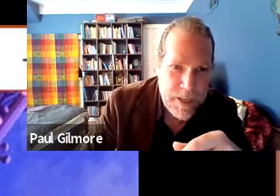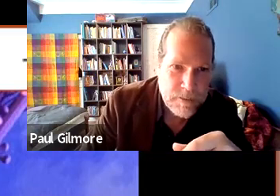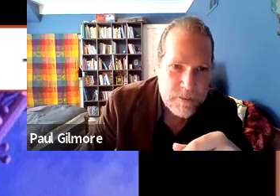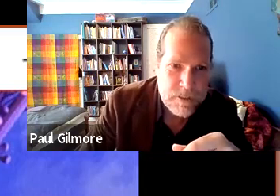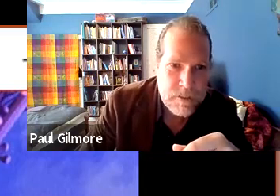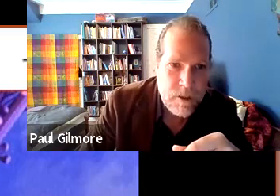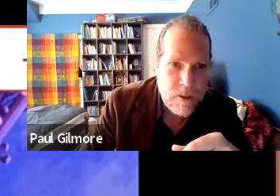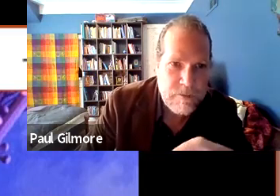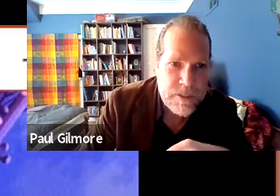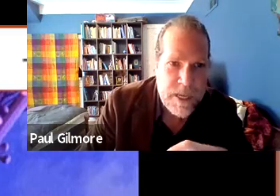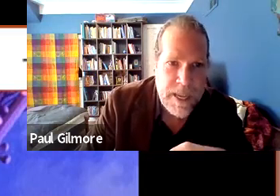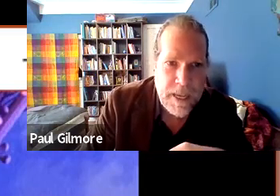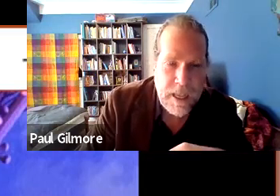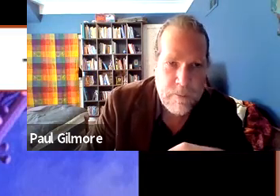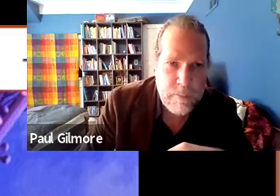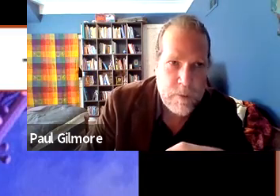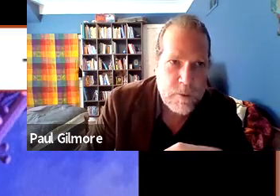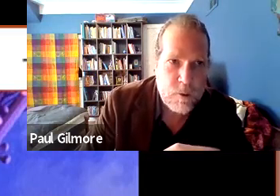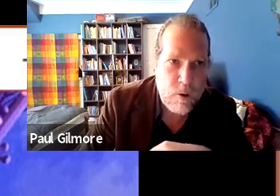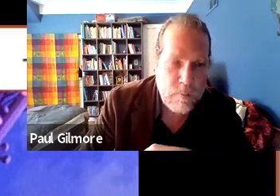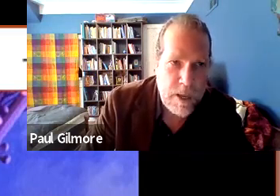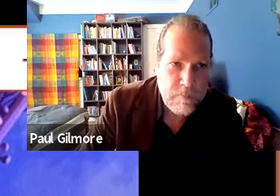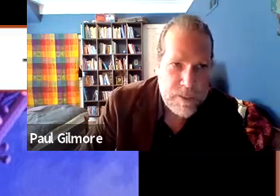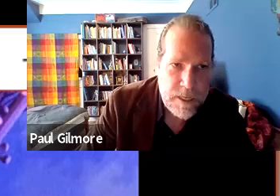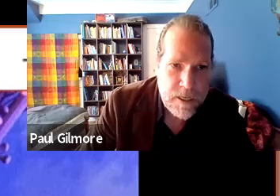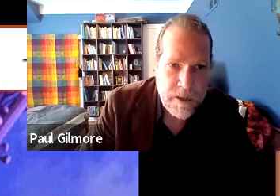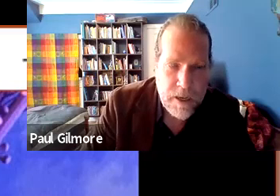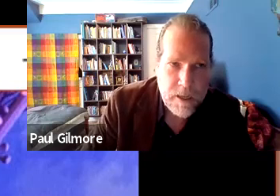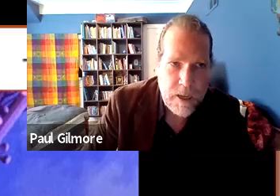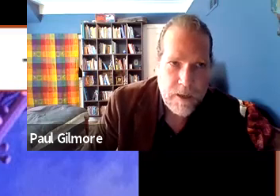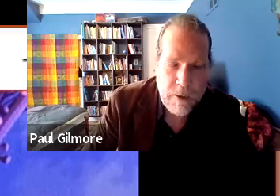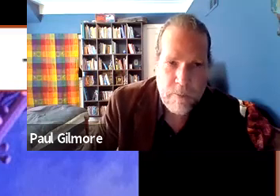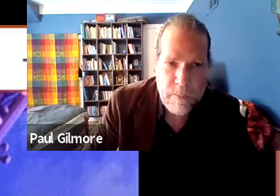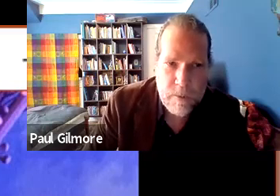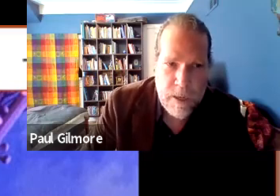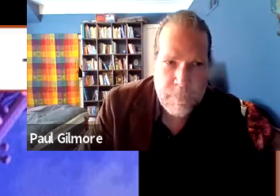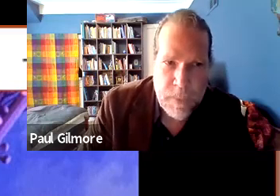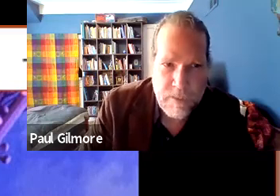candles and all of this. And I remember growing when I was there, I remember, I